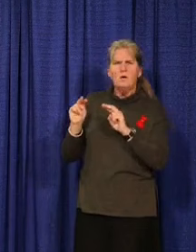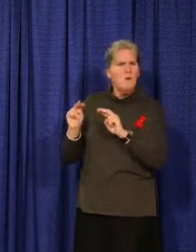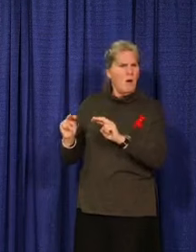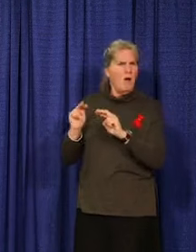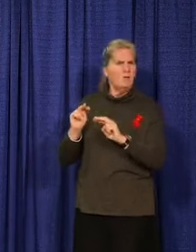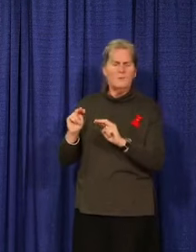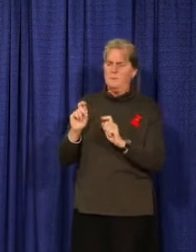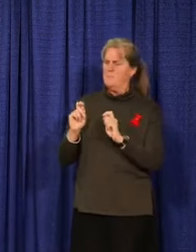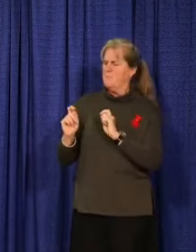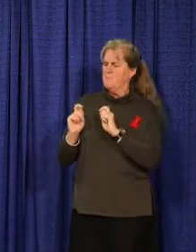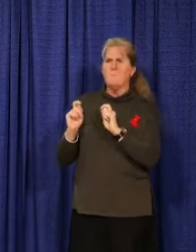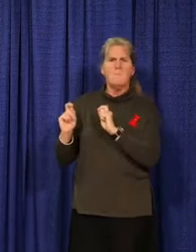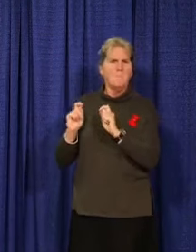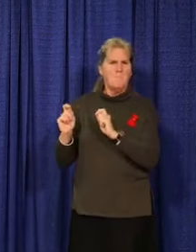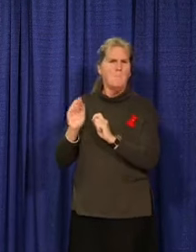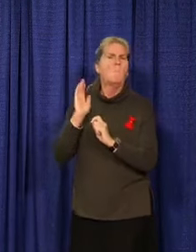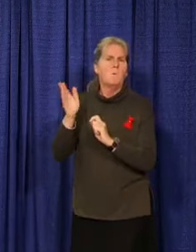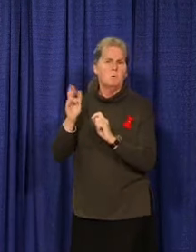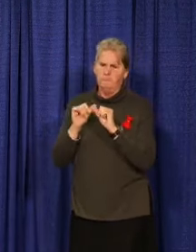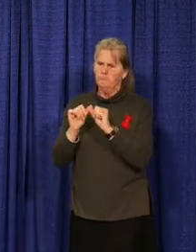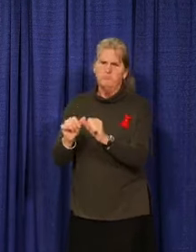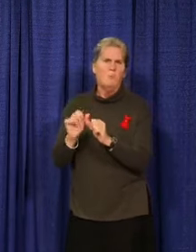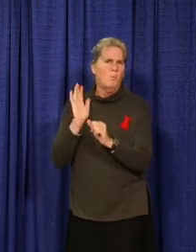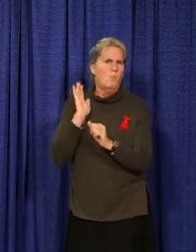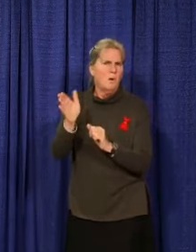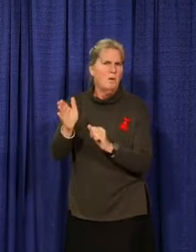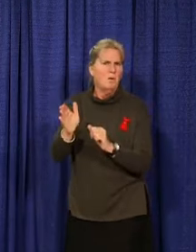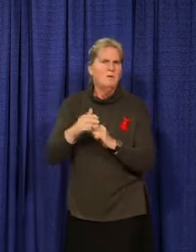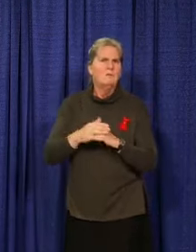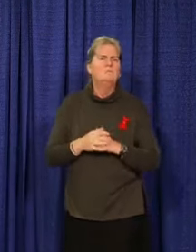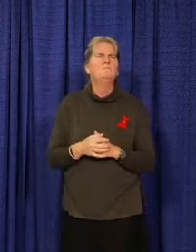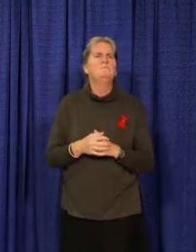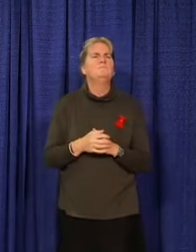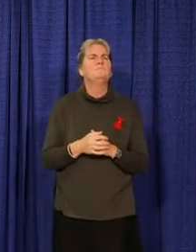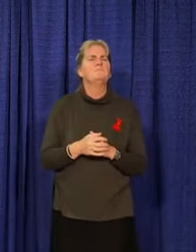will be ongoing monitoring and adjusting.